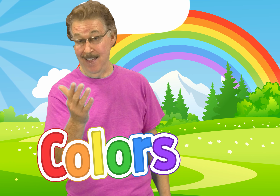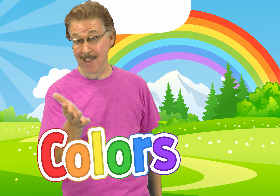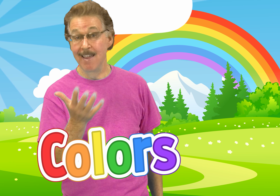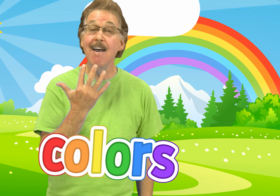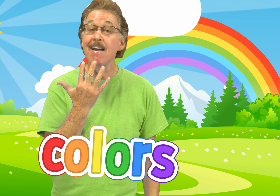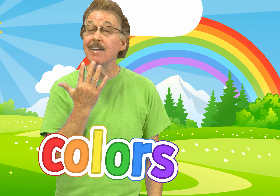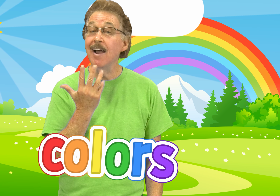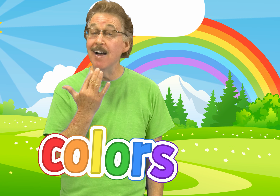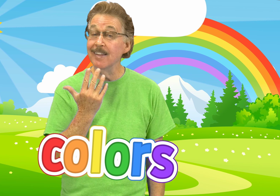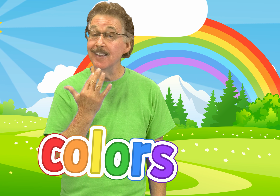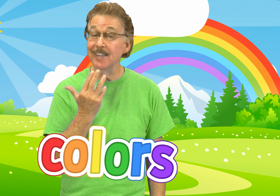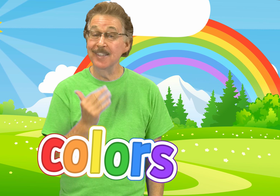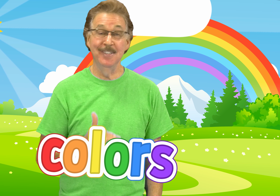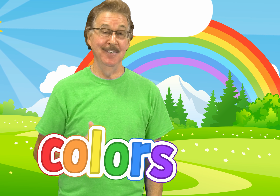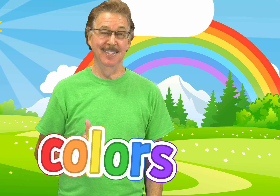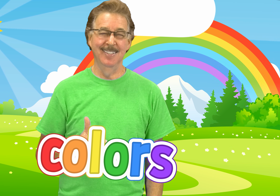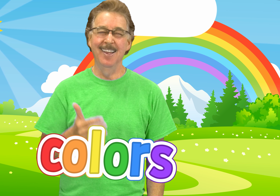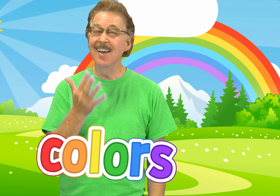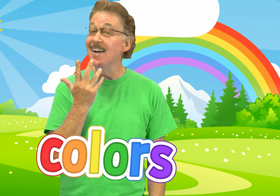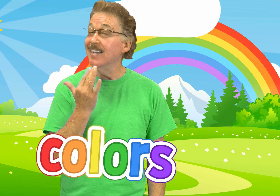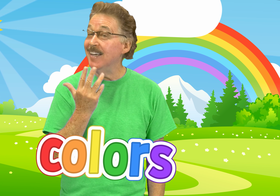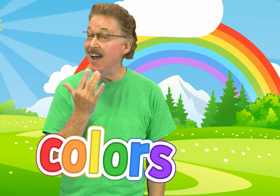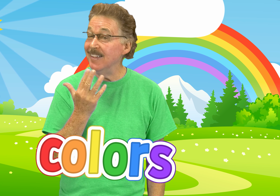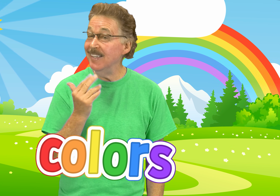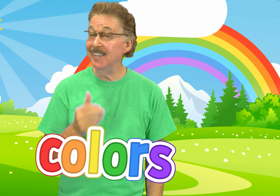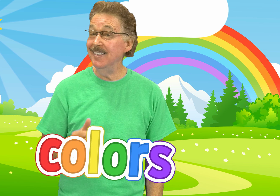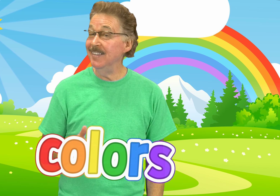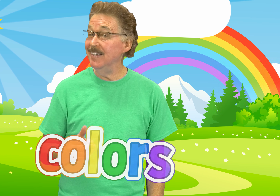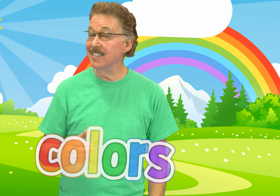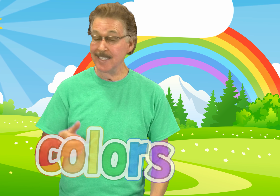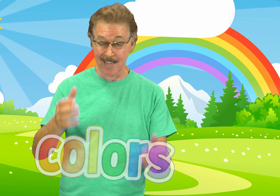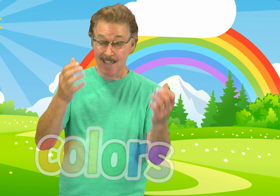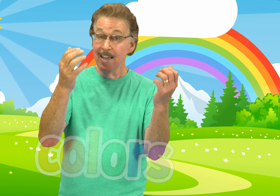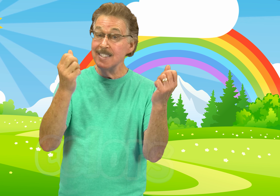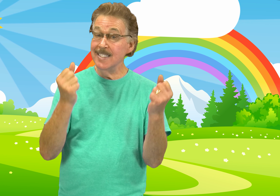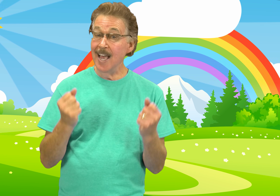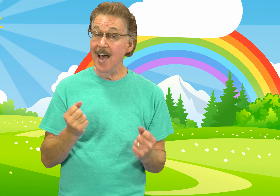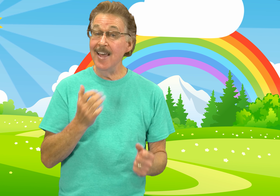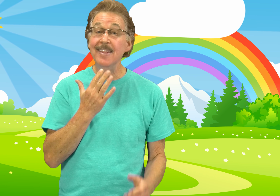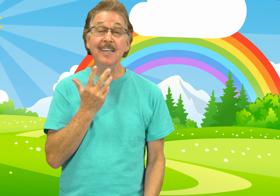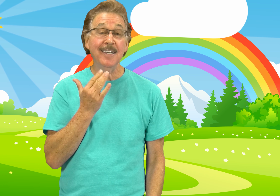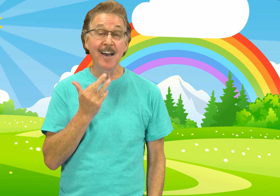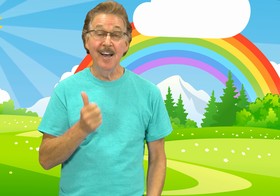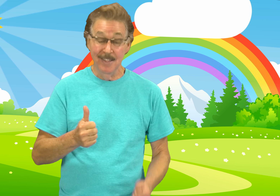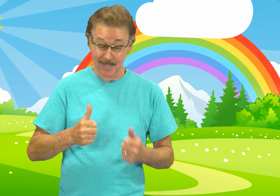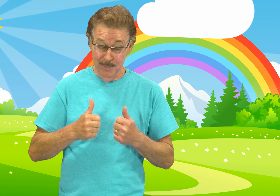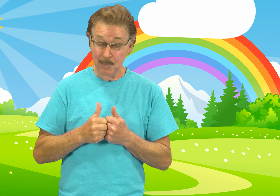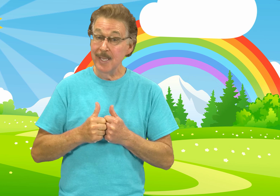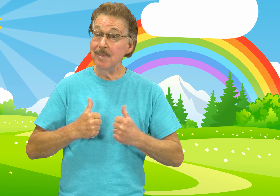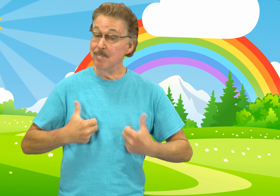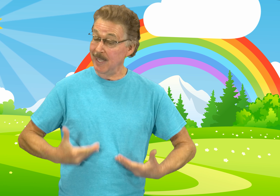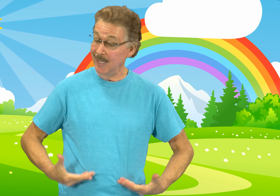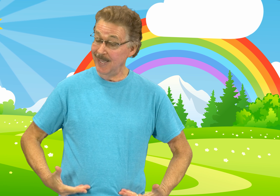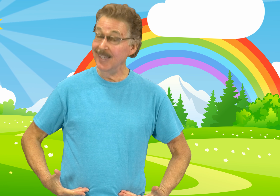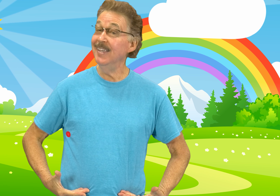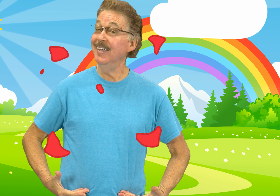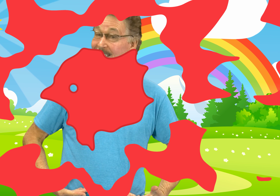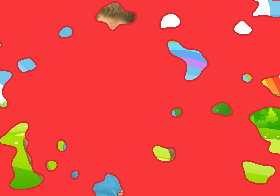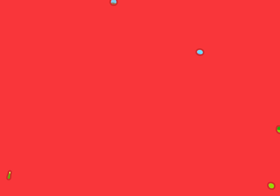Colors, colors sign the colors with me